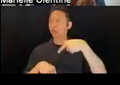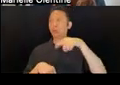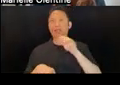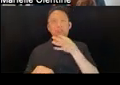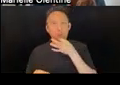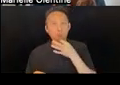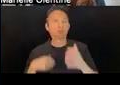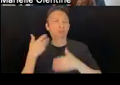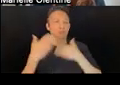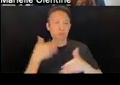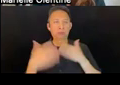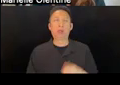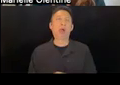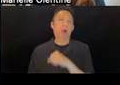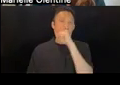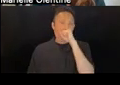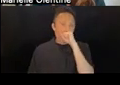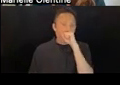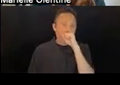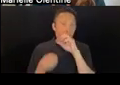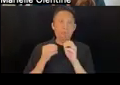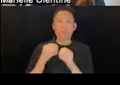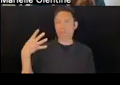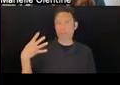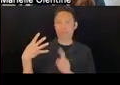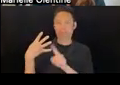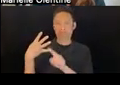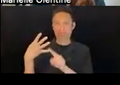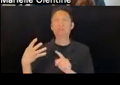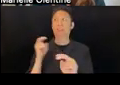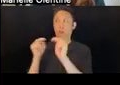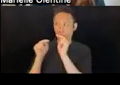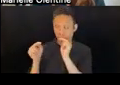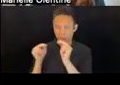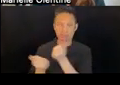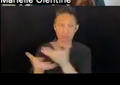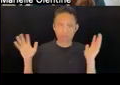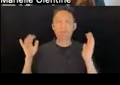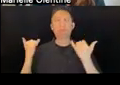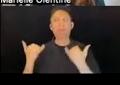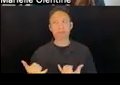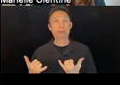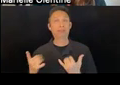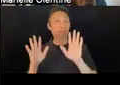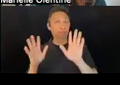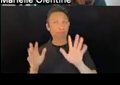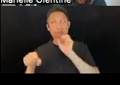supporter who in these days would be an executive producer, Joshua Oppenheimer who made "The Look of